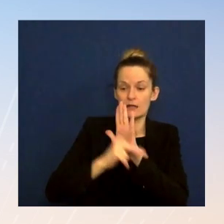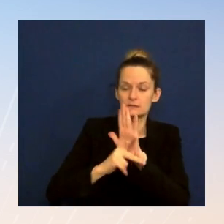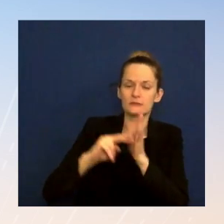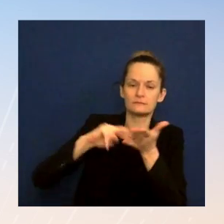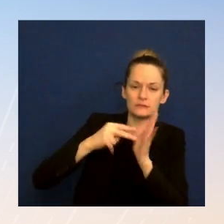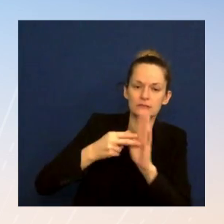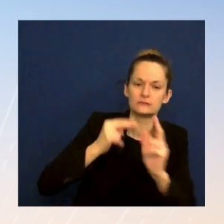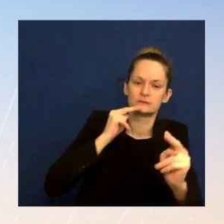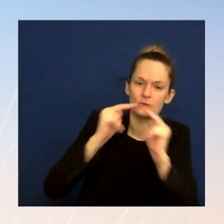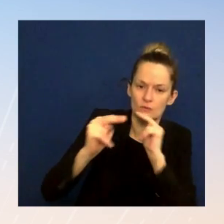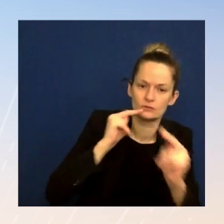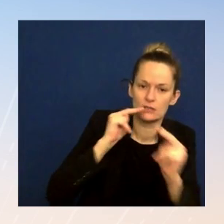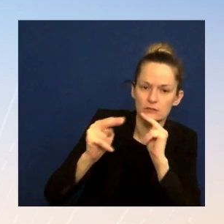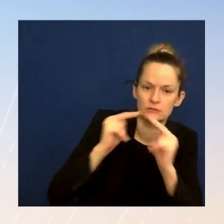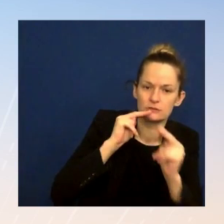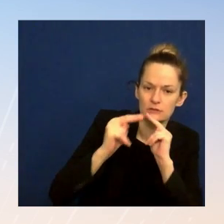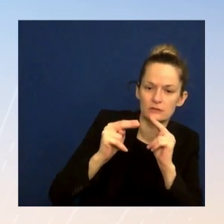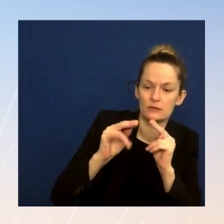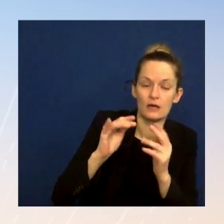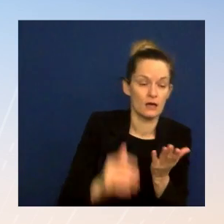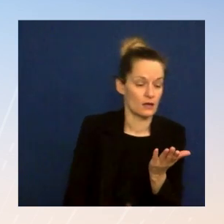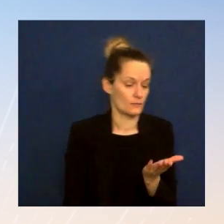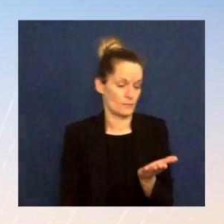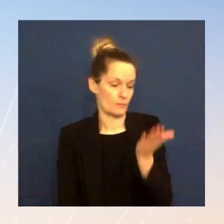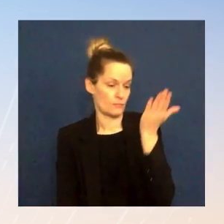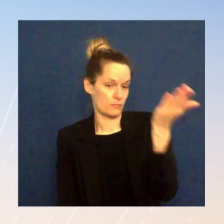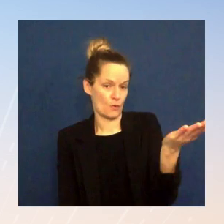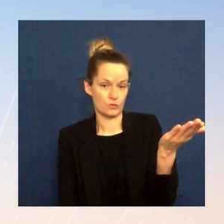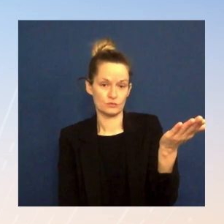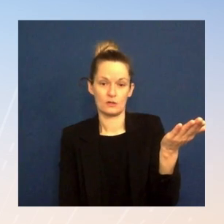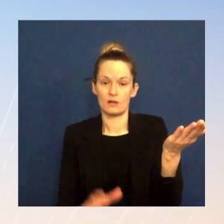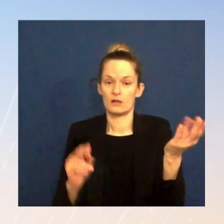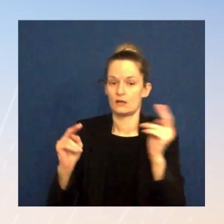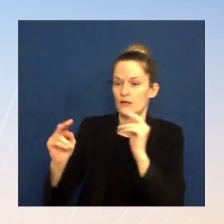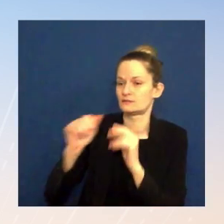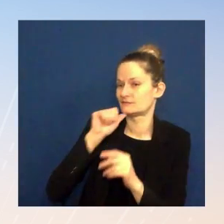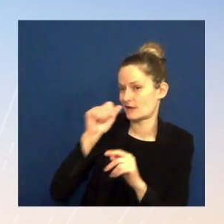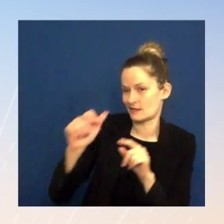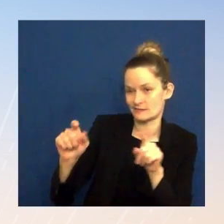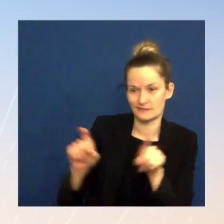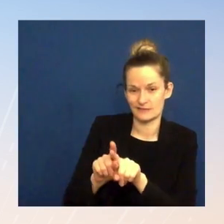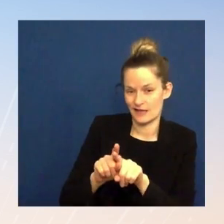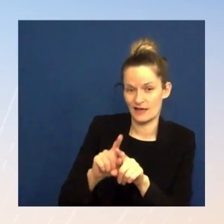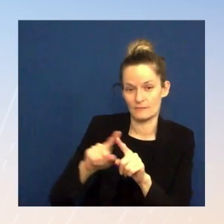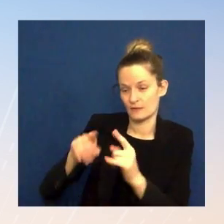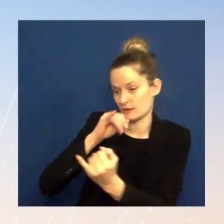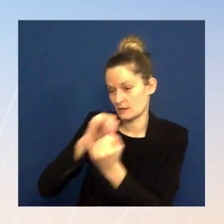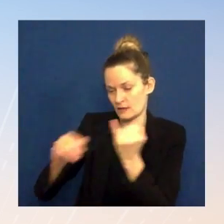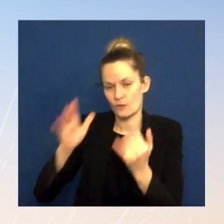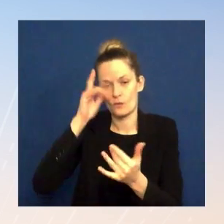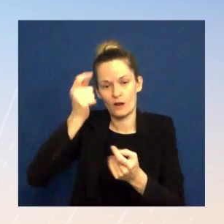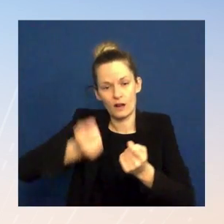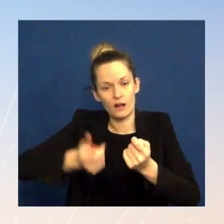So, what we're really facing right now is a question of whether people are going to support the largest investment in climate and clean energy.